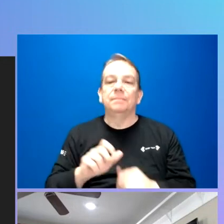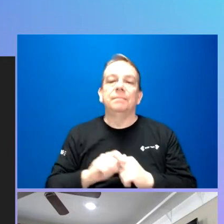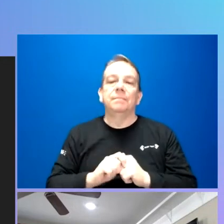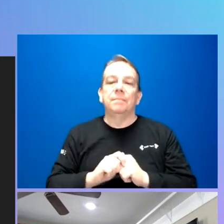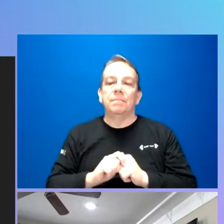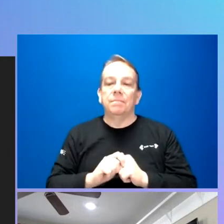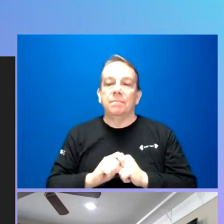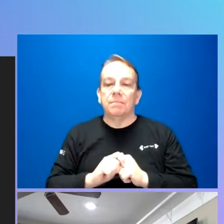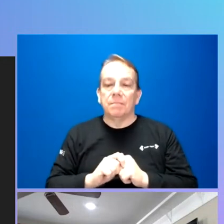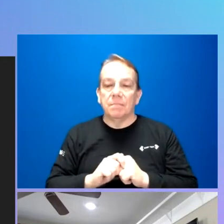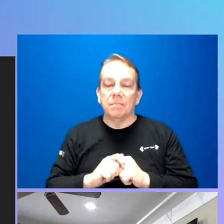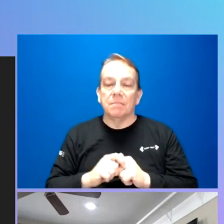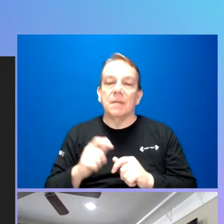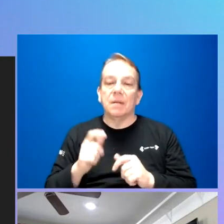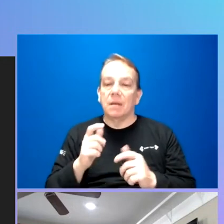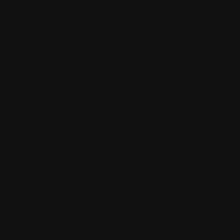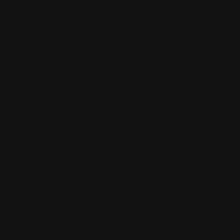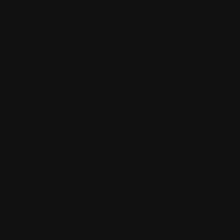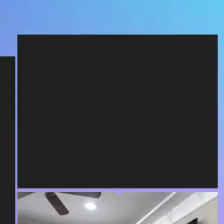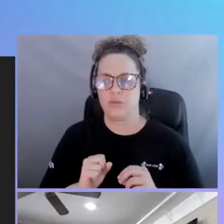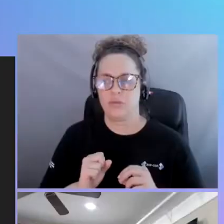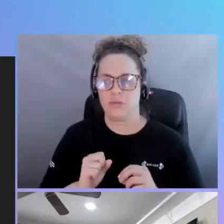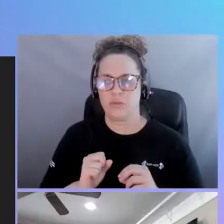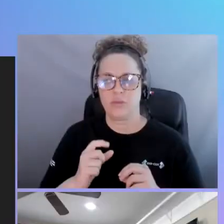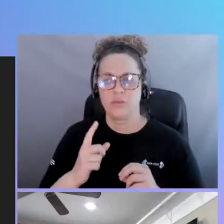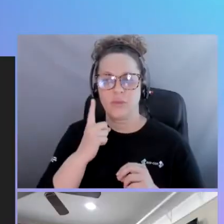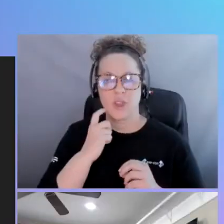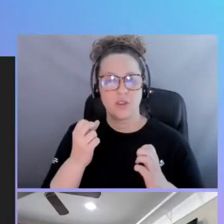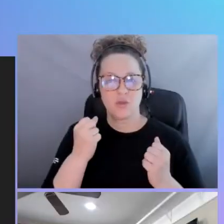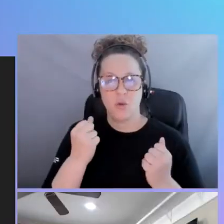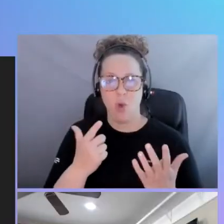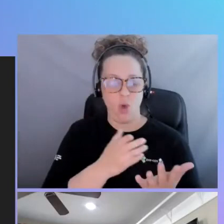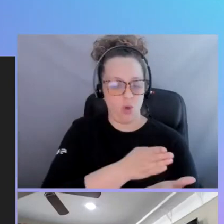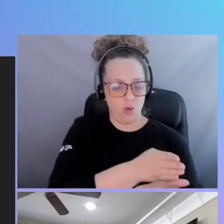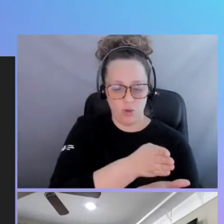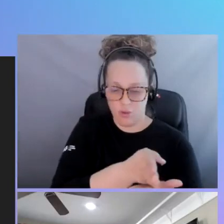you have to yourself to get that message up there. So when we're